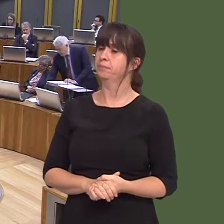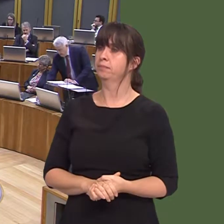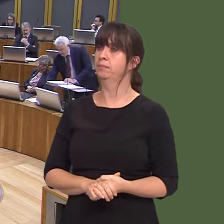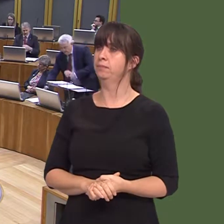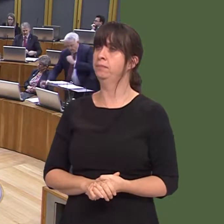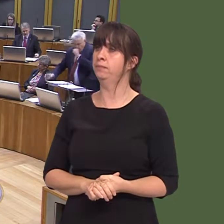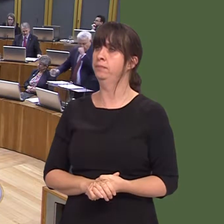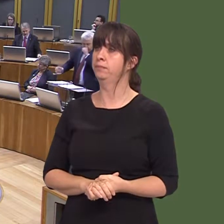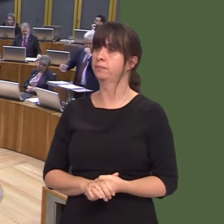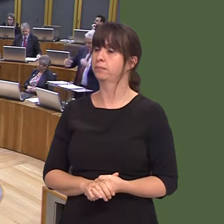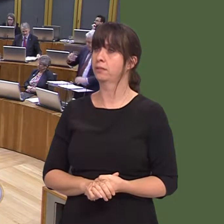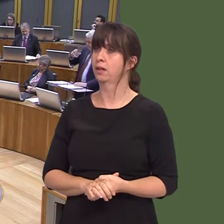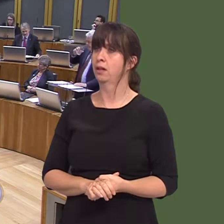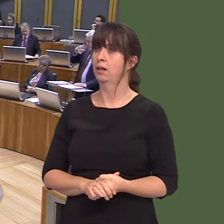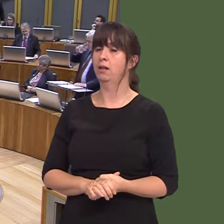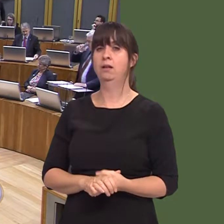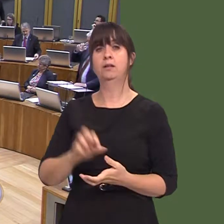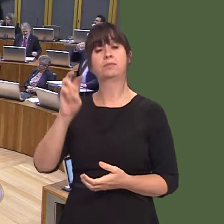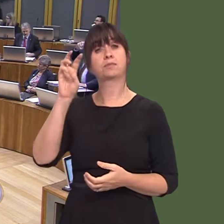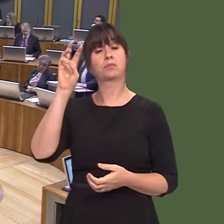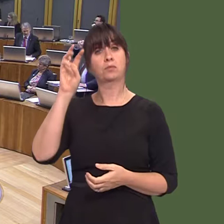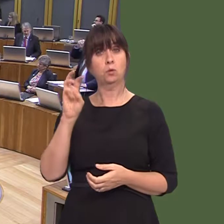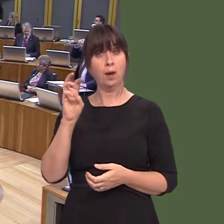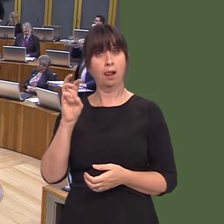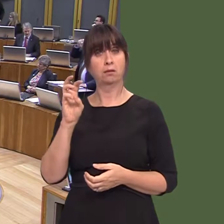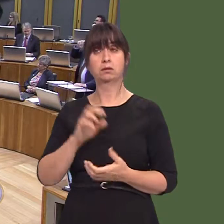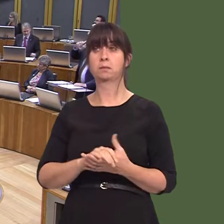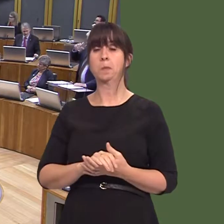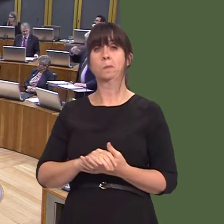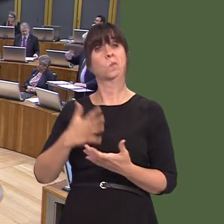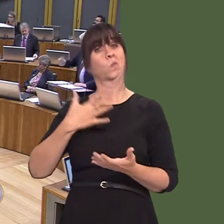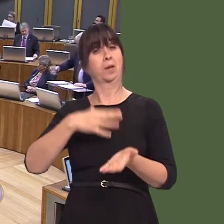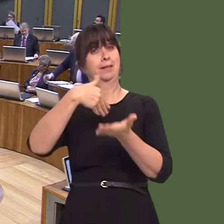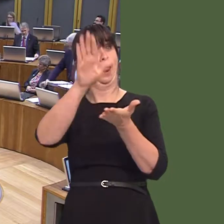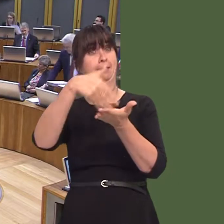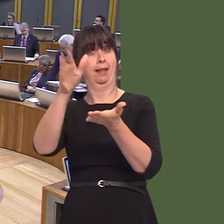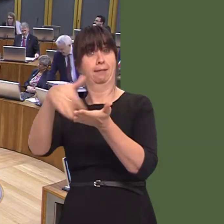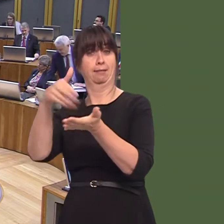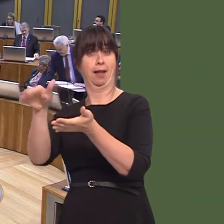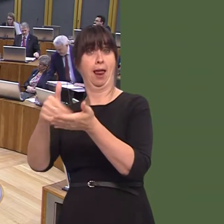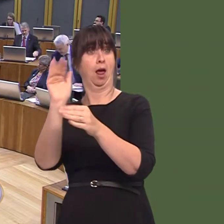Itís in the interests of businesses in Wales that export to make progress in the future